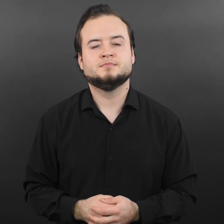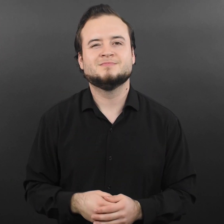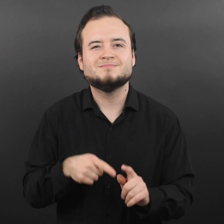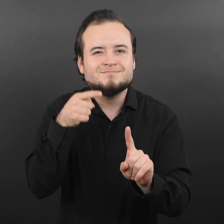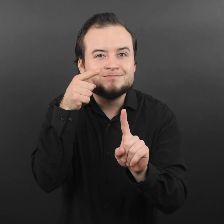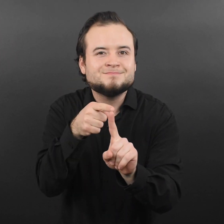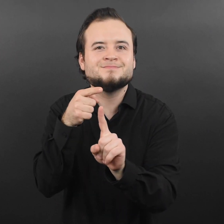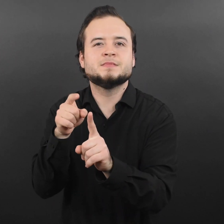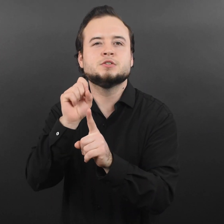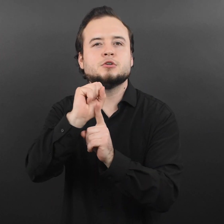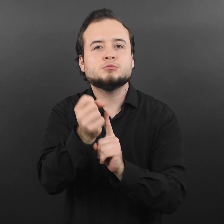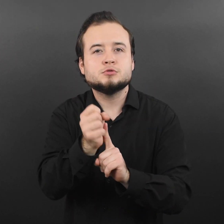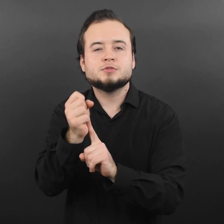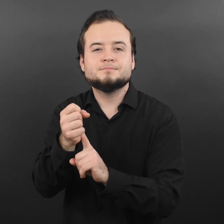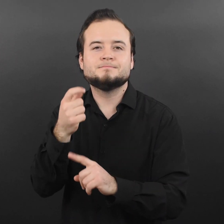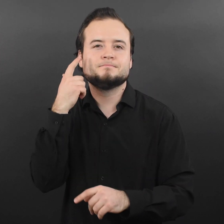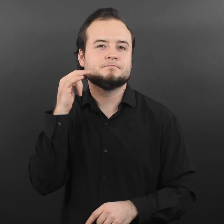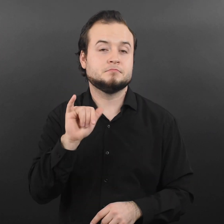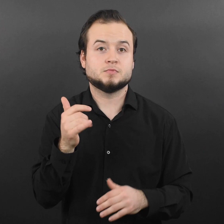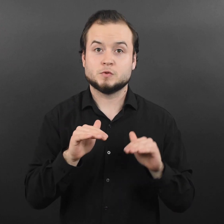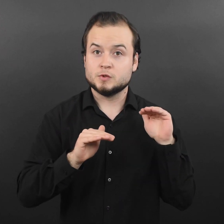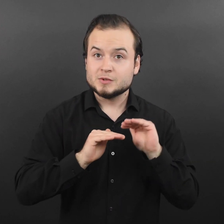• Certain situations (e.g., swimming